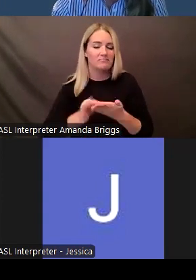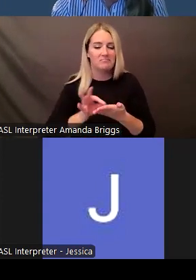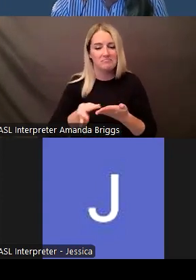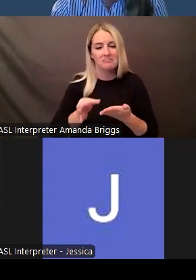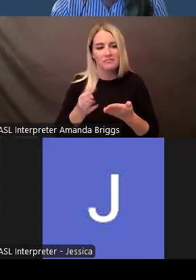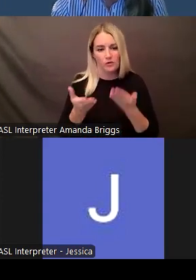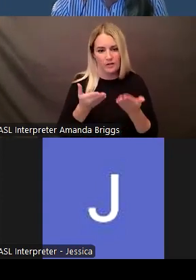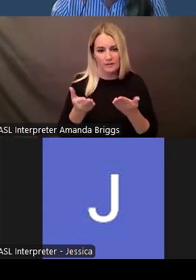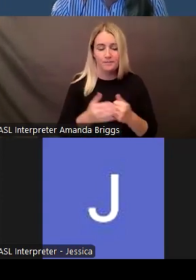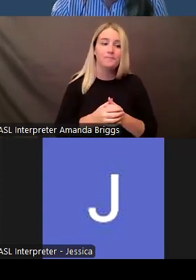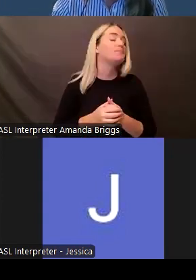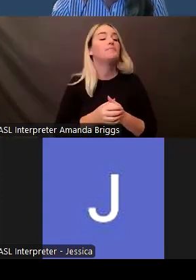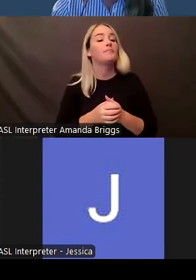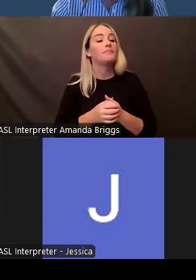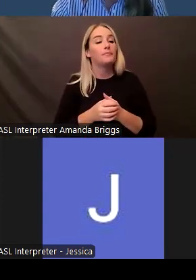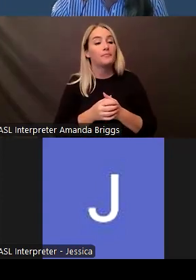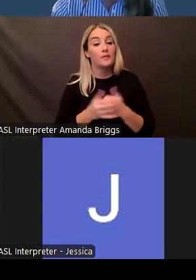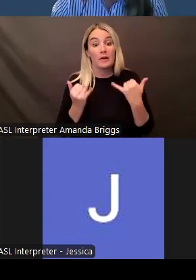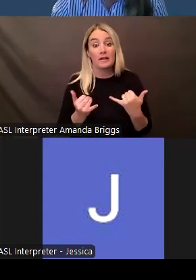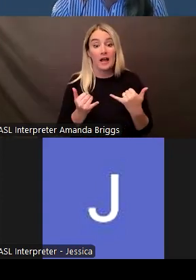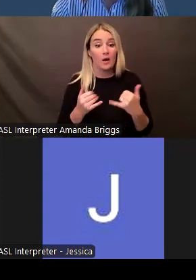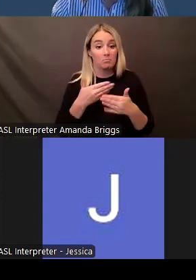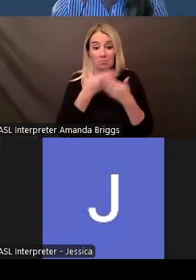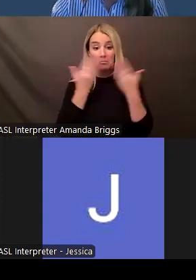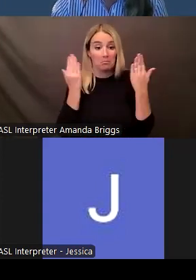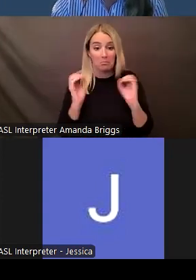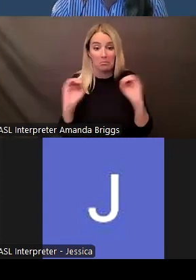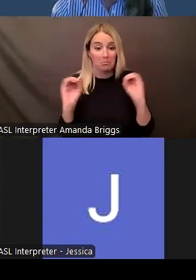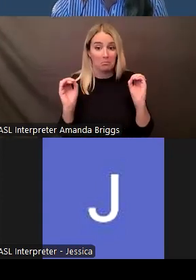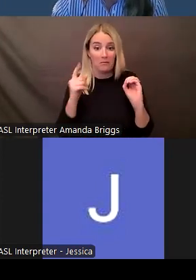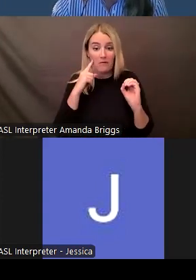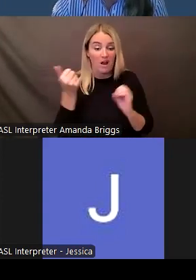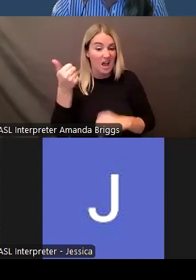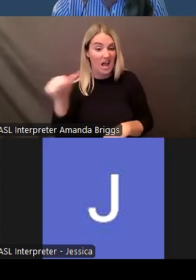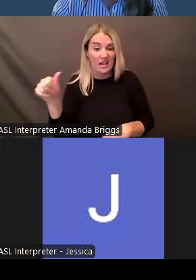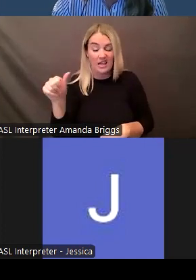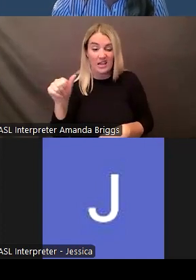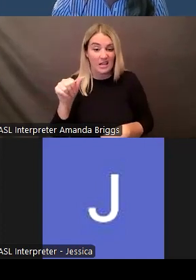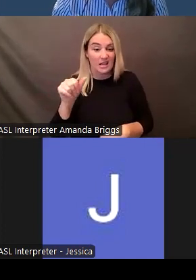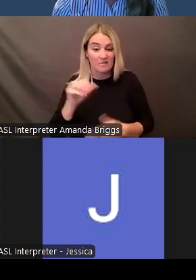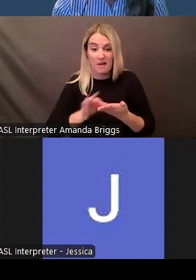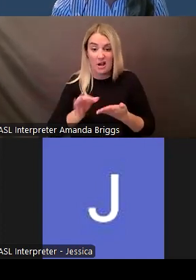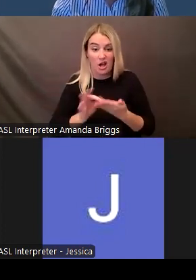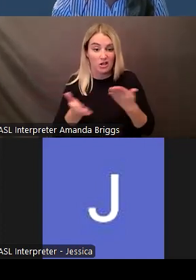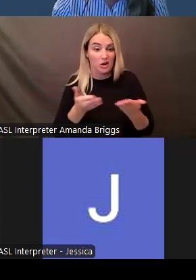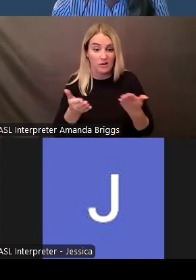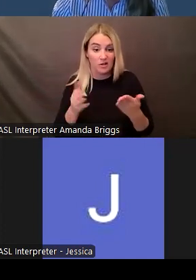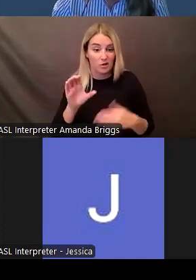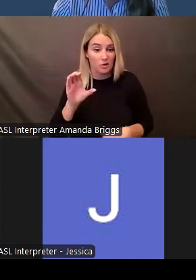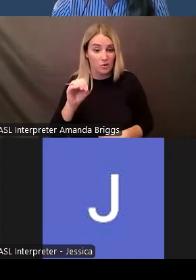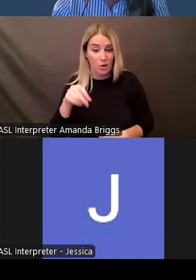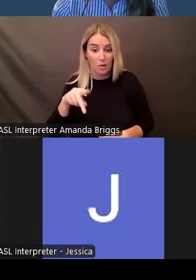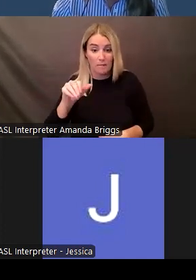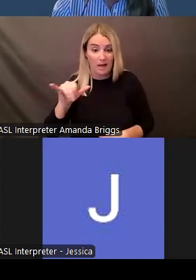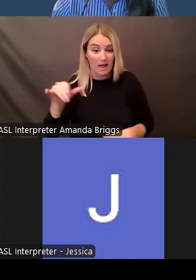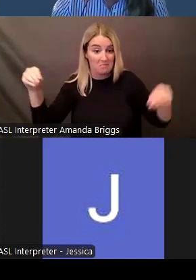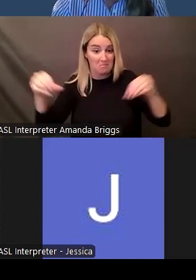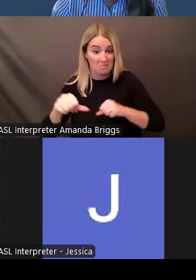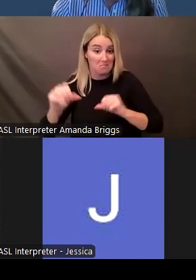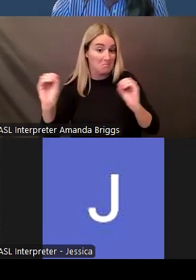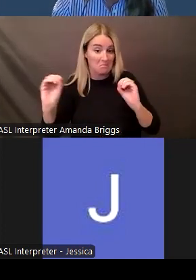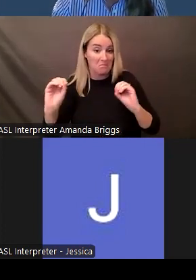So currently there are no copays for any medical services. What this change would mean